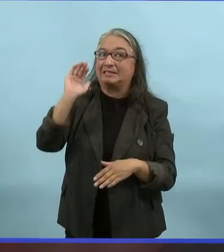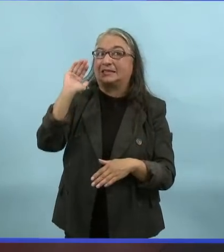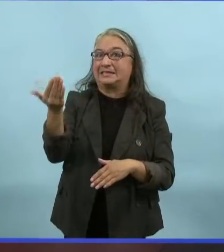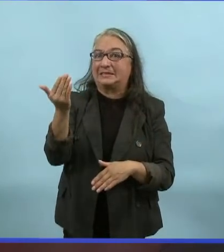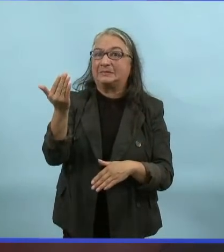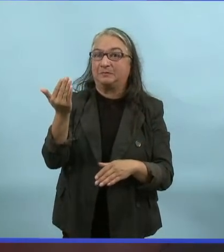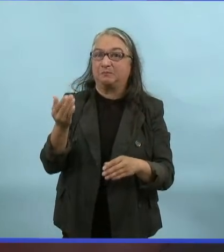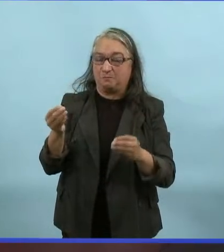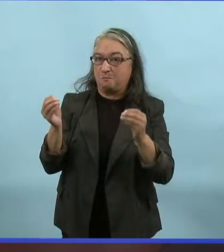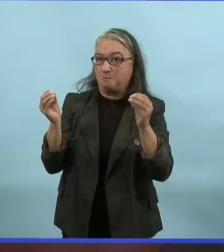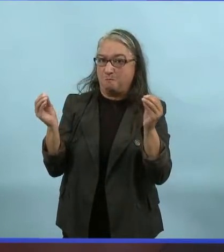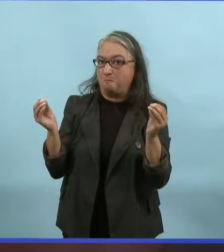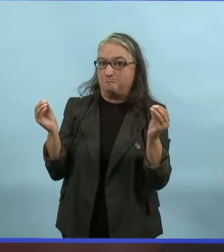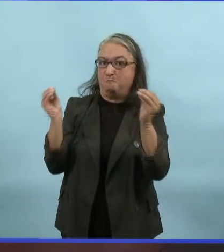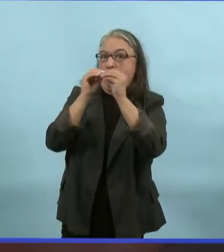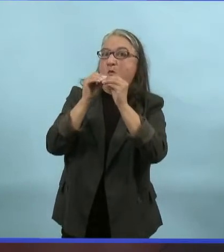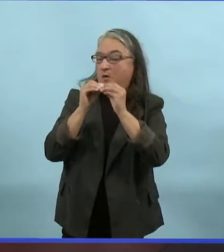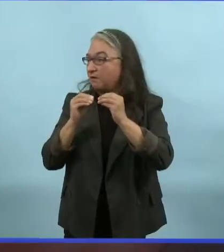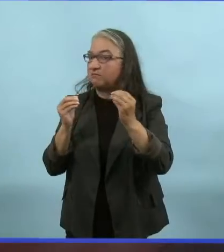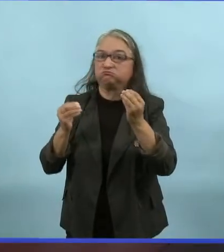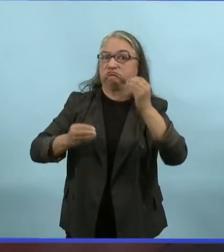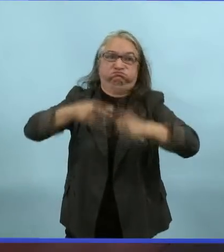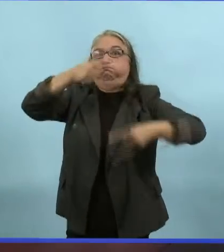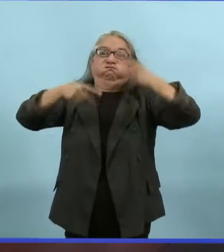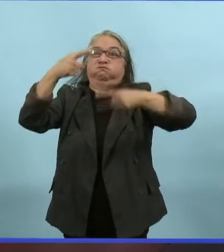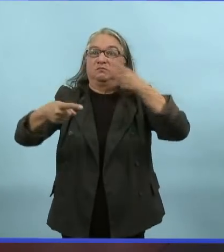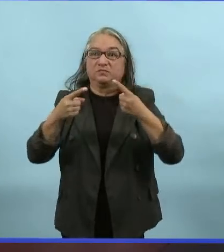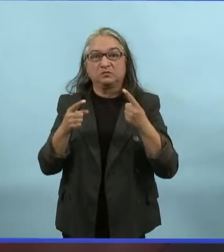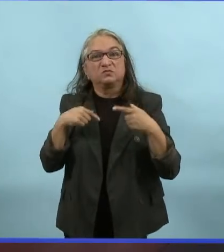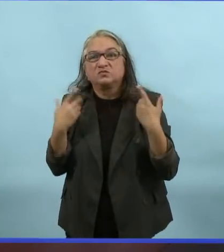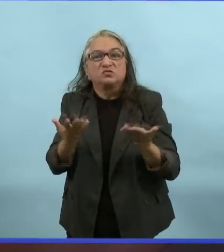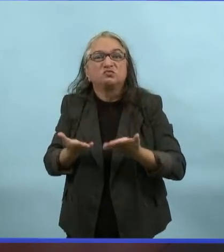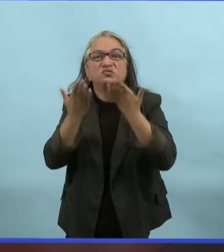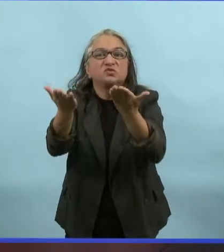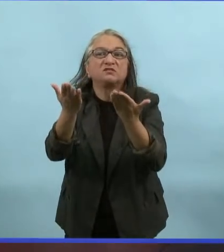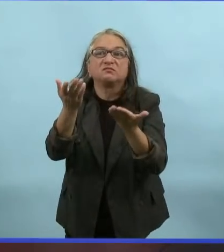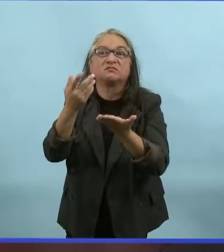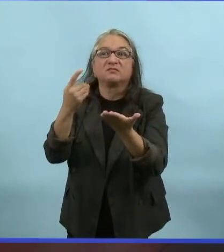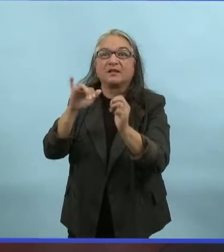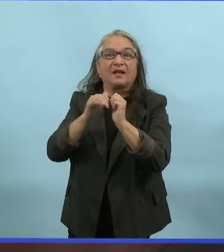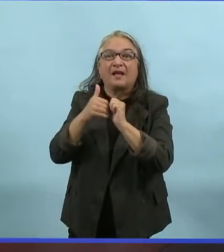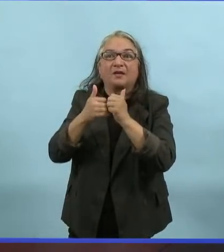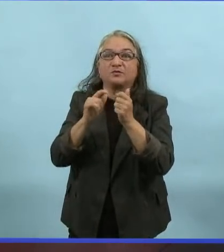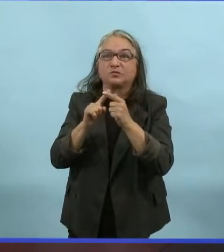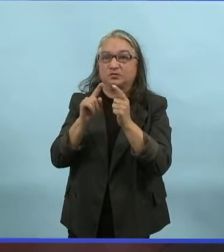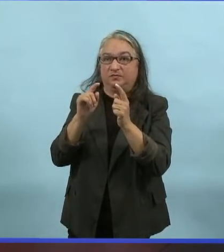how do you suggest people talk about the topic of vaccines and socializing